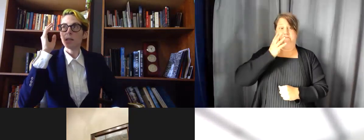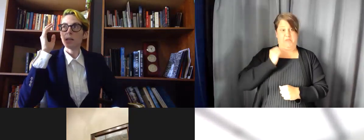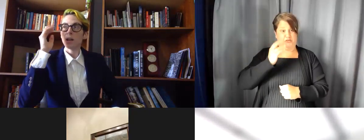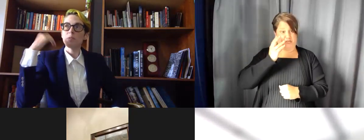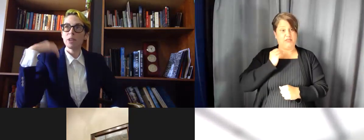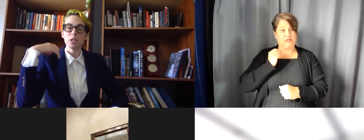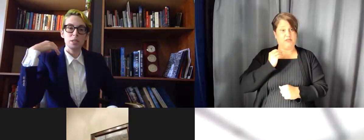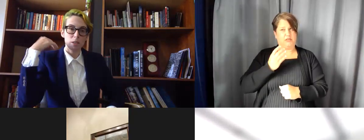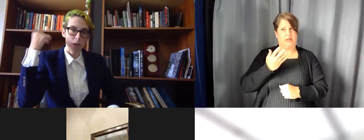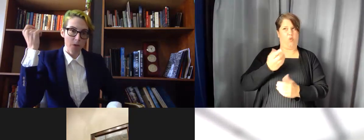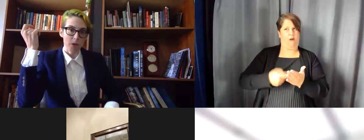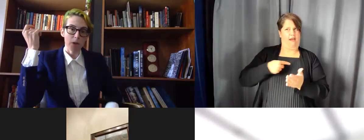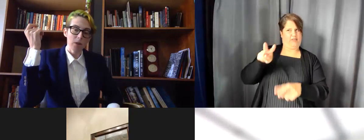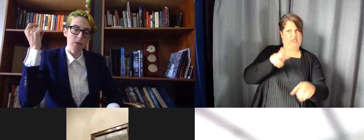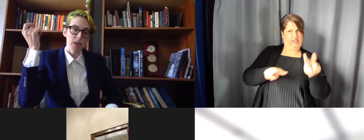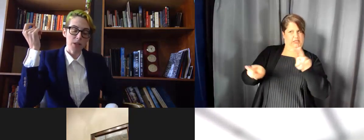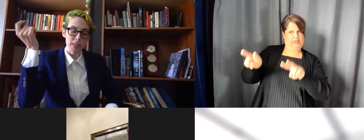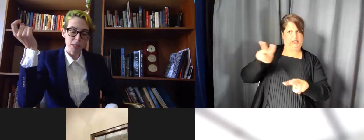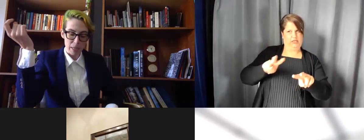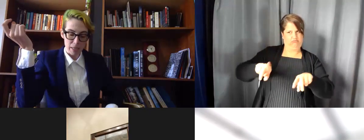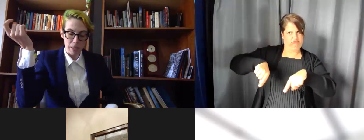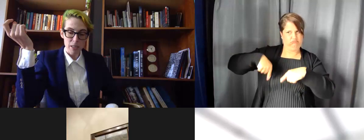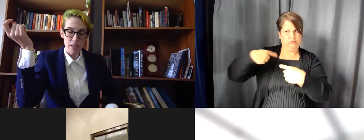Farrah Garland: The observation over the years has been